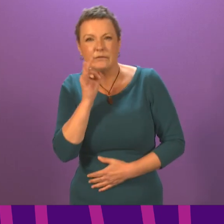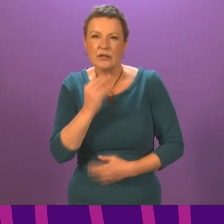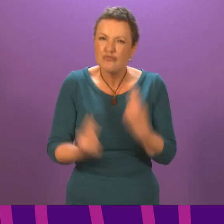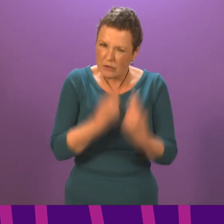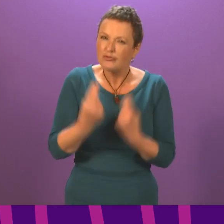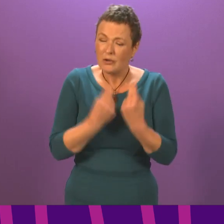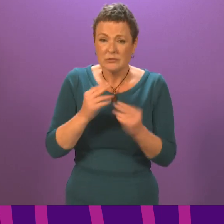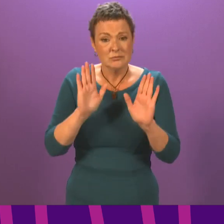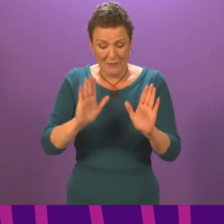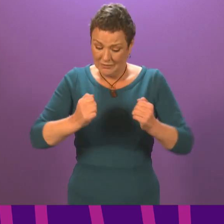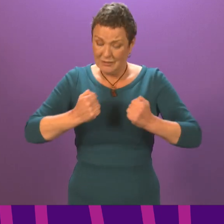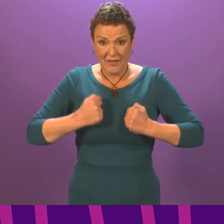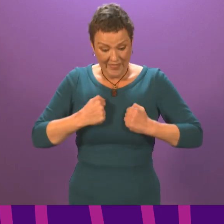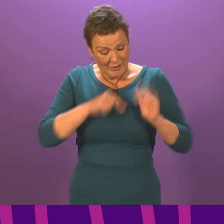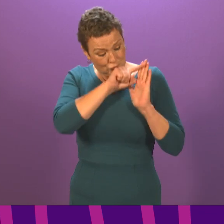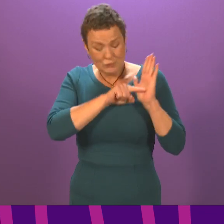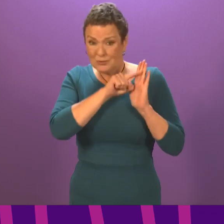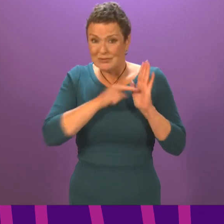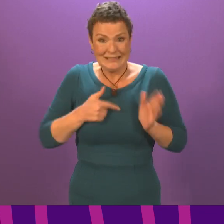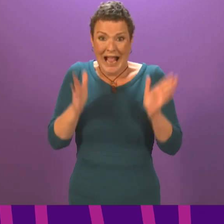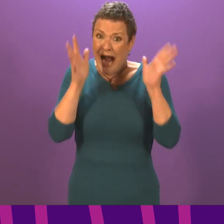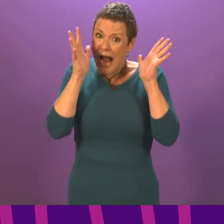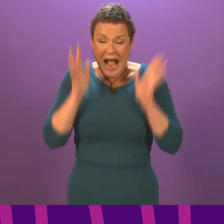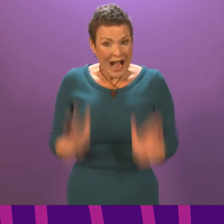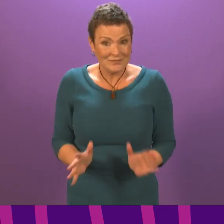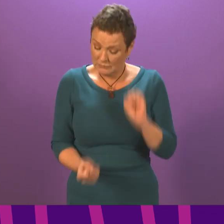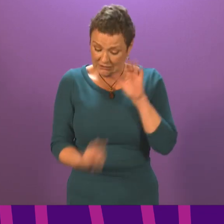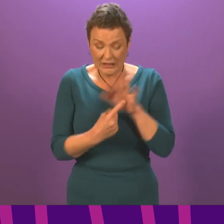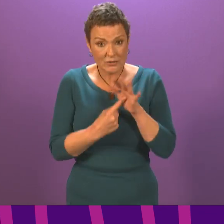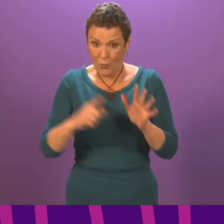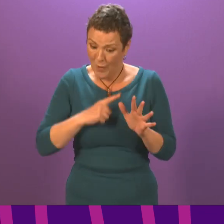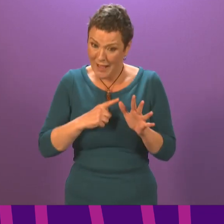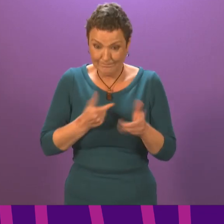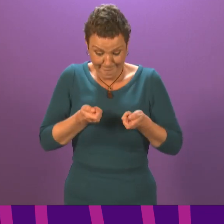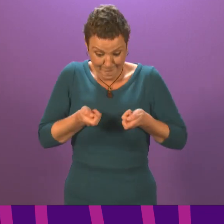these measures are essential to get and keep the virus under control.